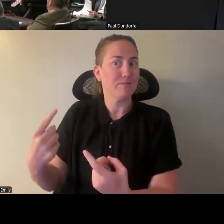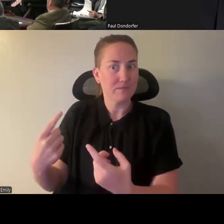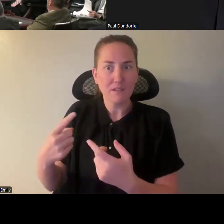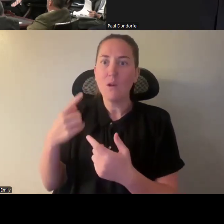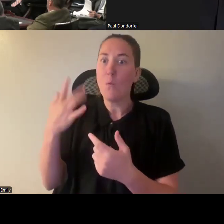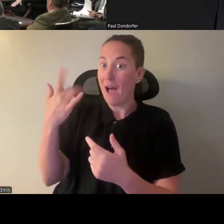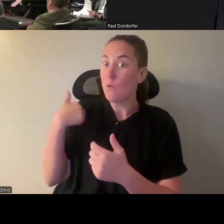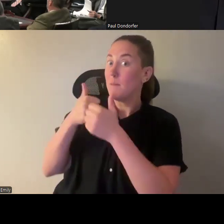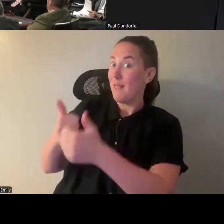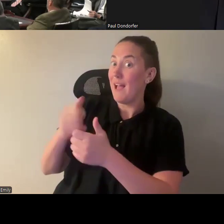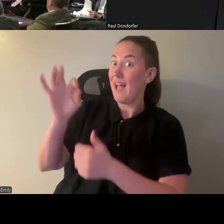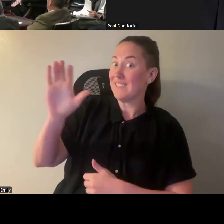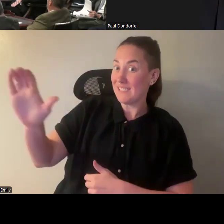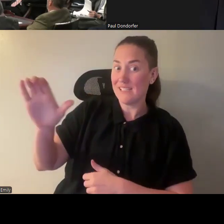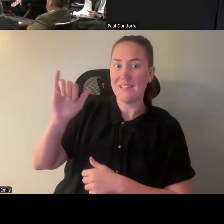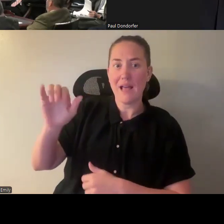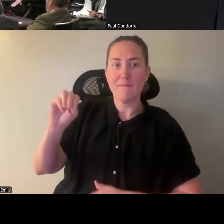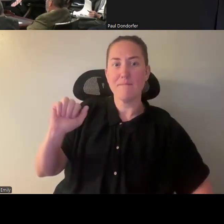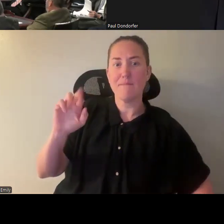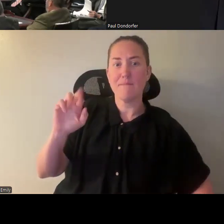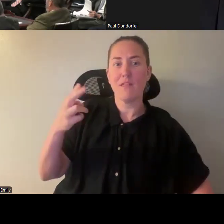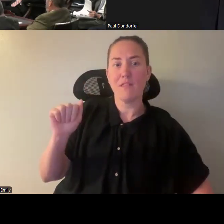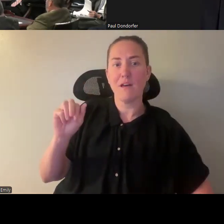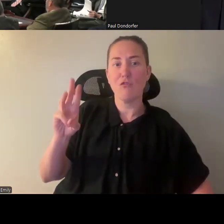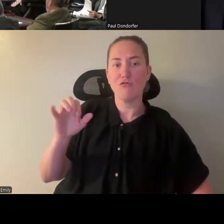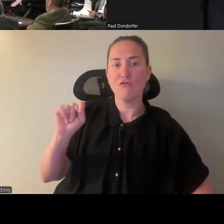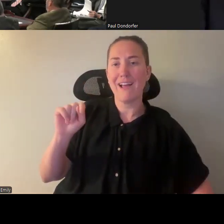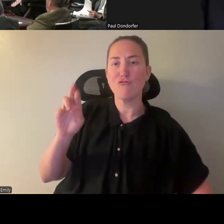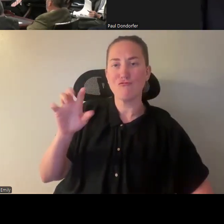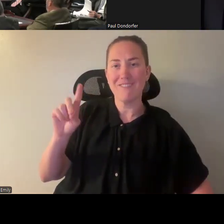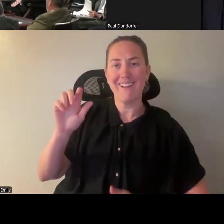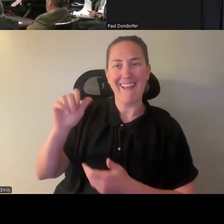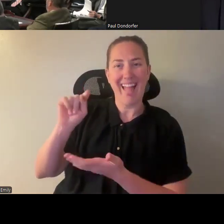the new law which is the Martha Wright Reed Act so our current contract is a 5-year contract with an